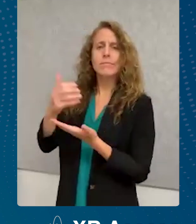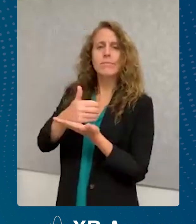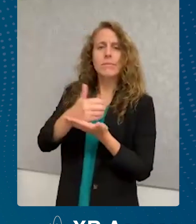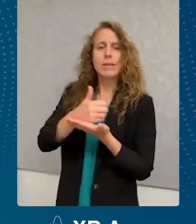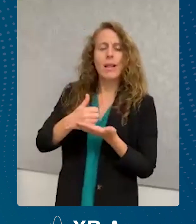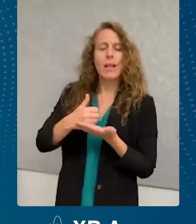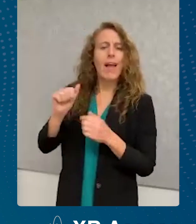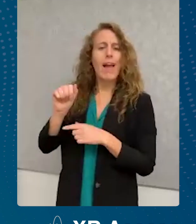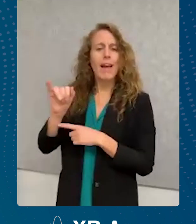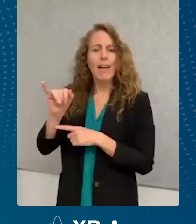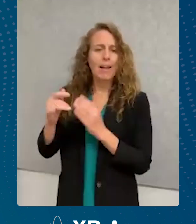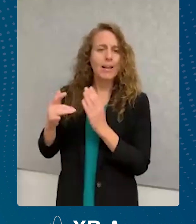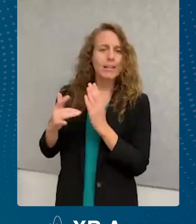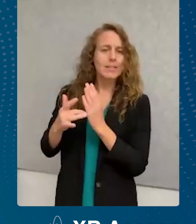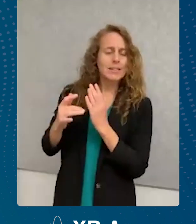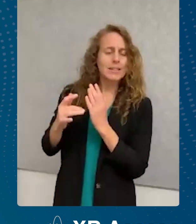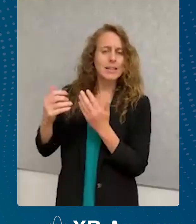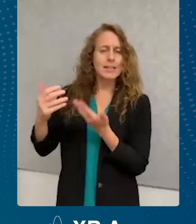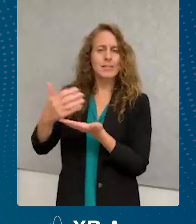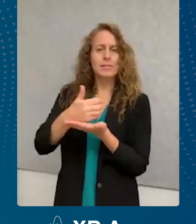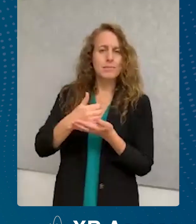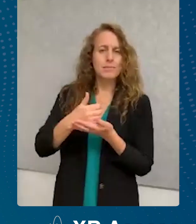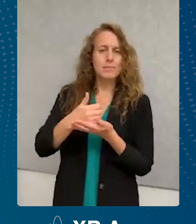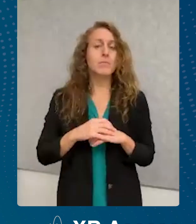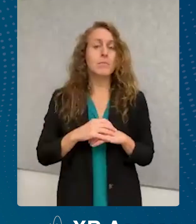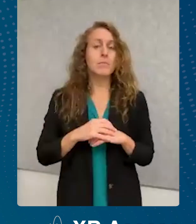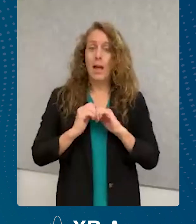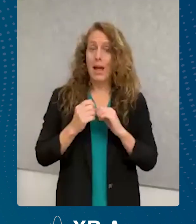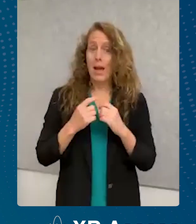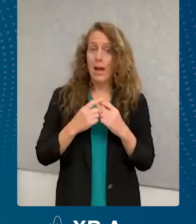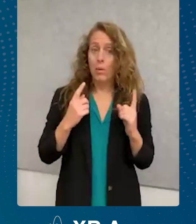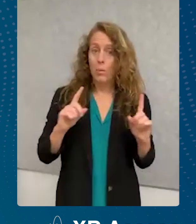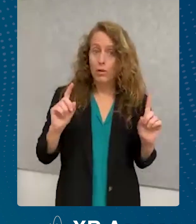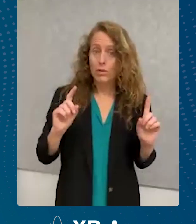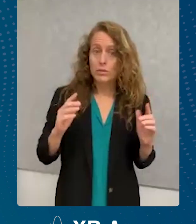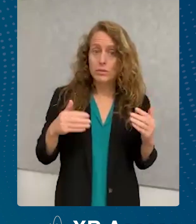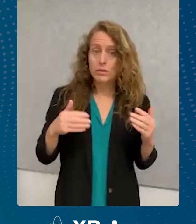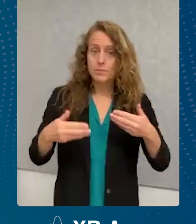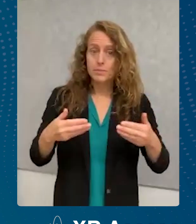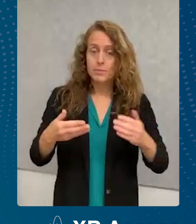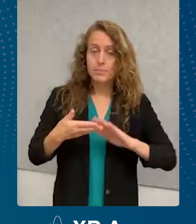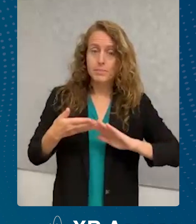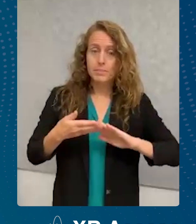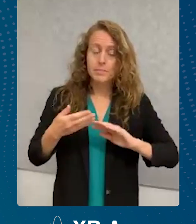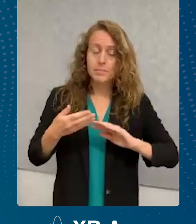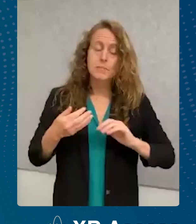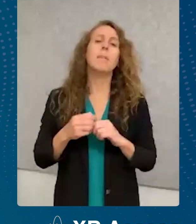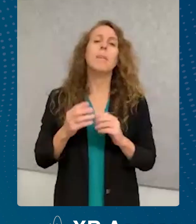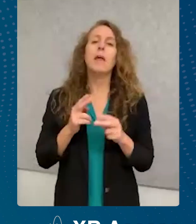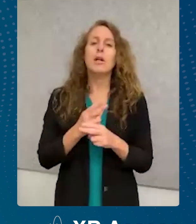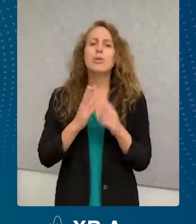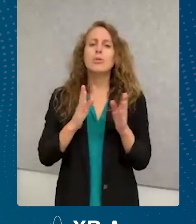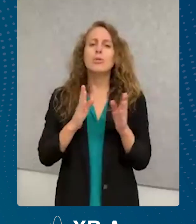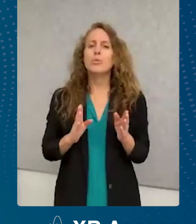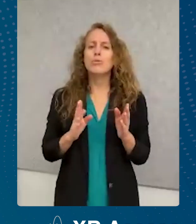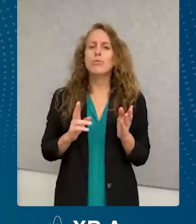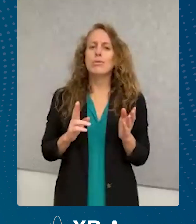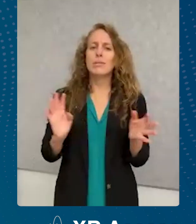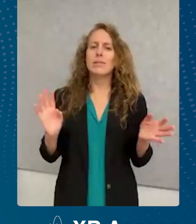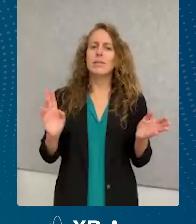And the way that it works is, users log in to a web-based tool